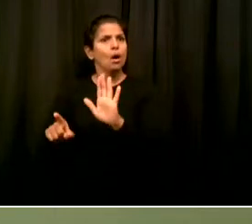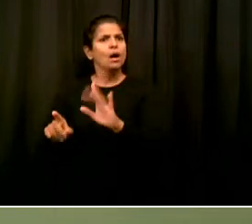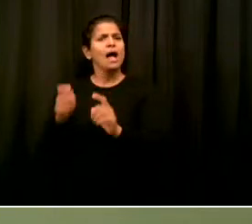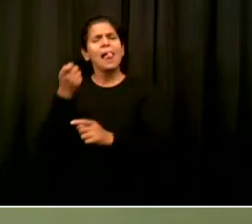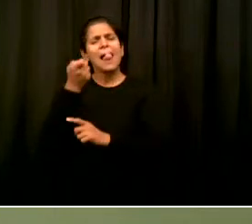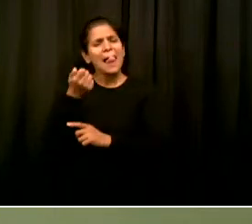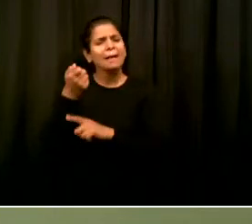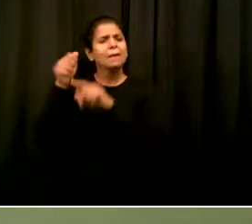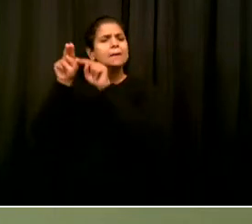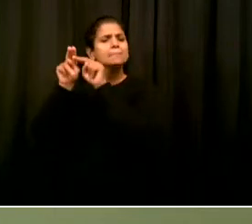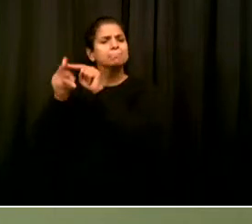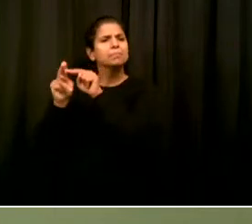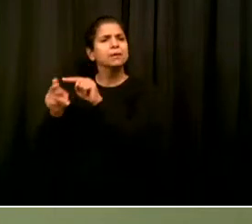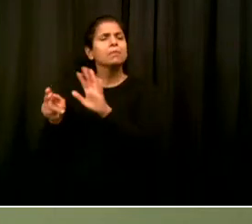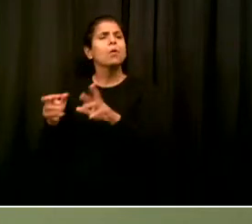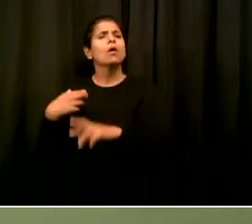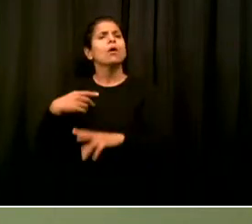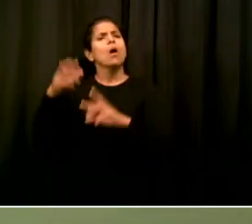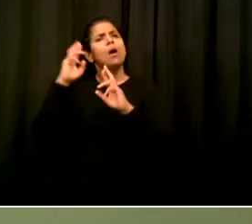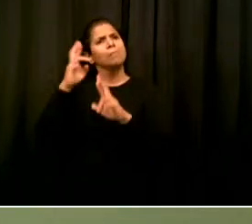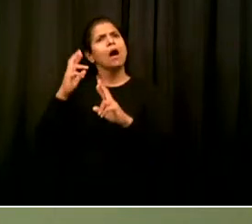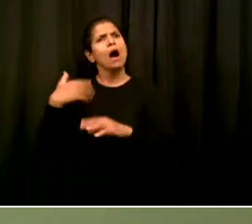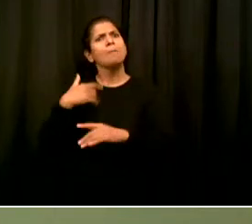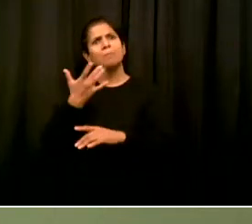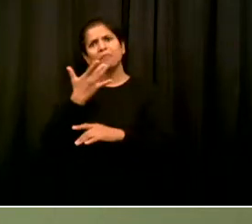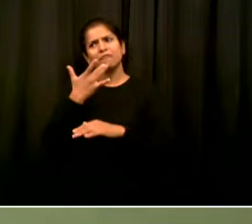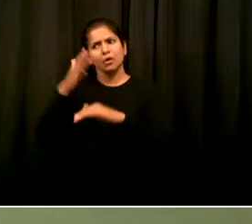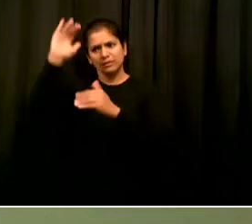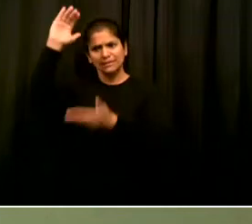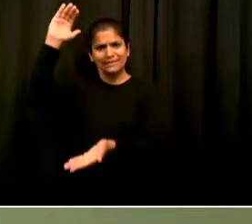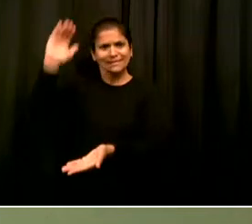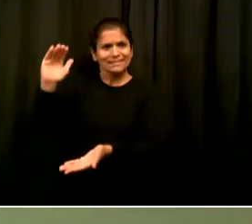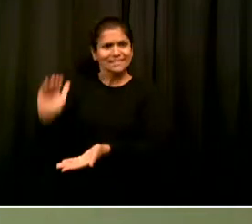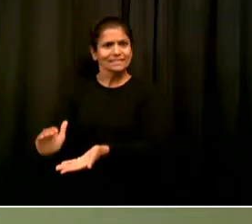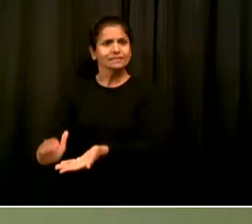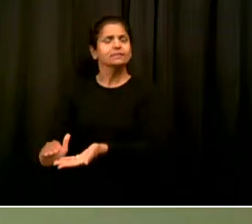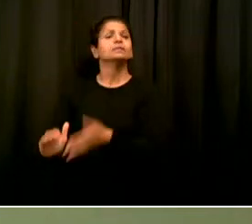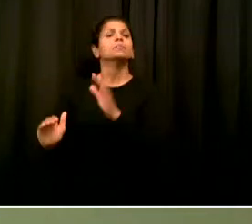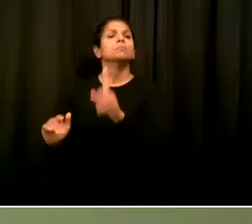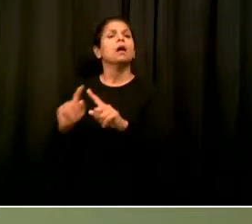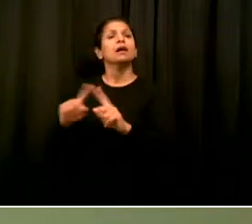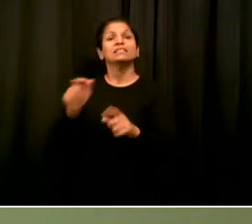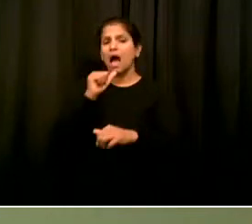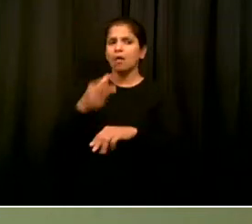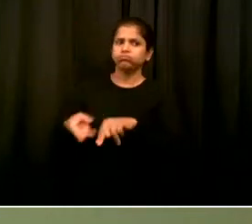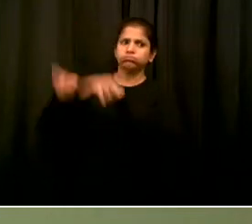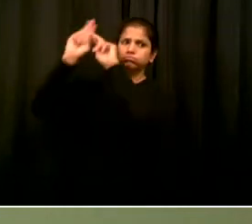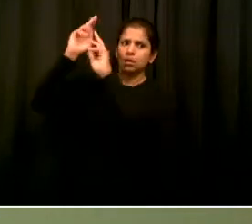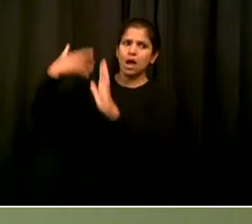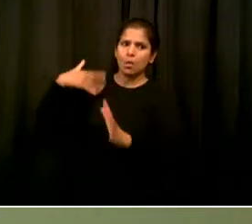HOSPITALIZATIONS HAVE NOT BEEN AS DRAMATIC AS THEEY COULD HAVE BEEN. THERE HAVE ONLY BEENN SLIGIG HT INCREEEASS OVER TIME WHICH IS TO